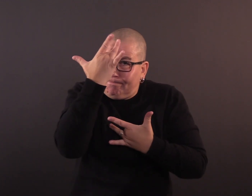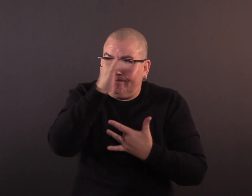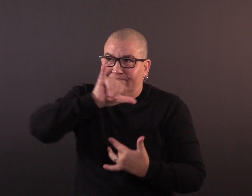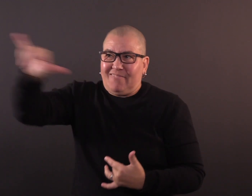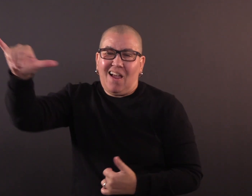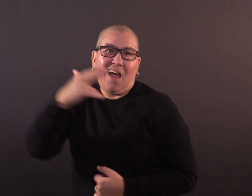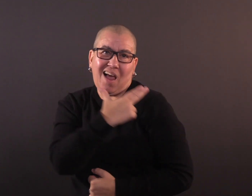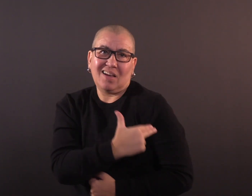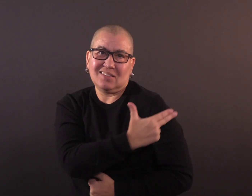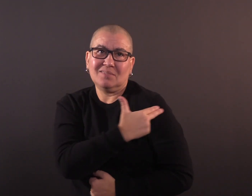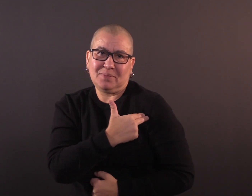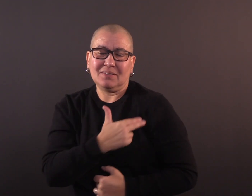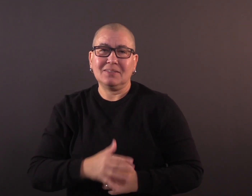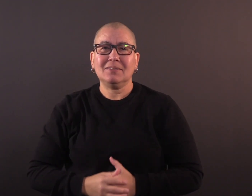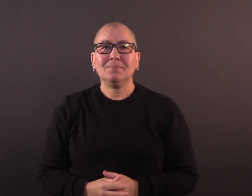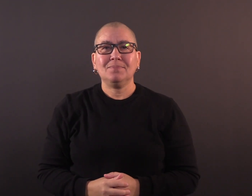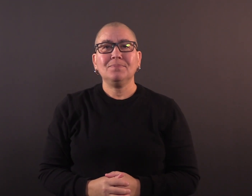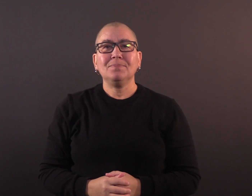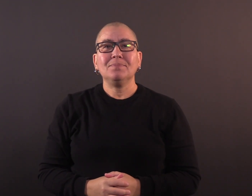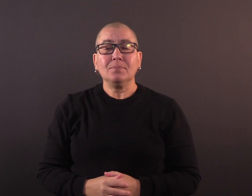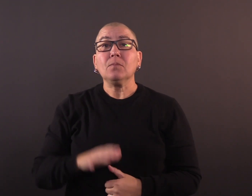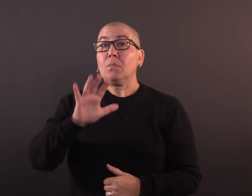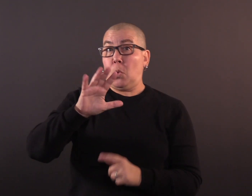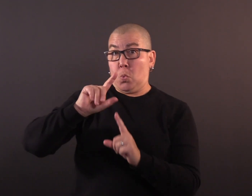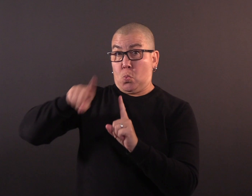in about half," he says, even though only a handful had been sick enough to be hospitalized.